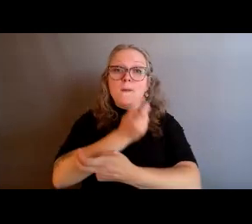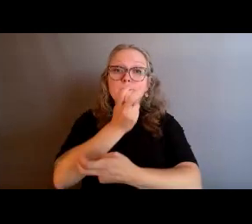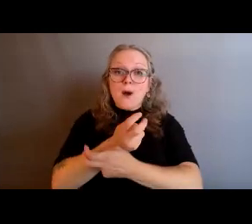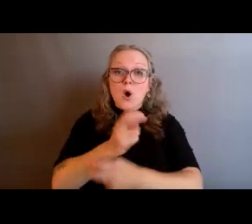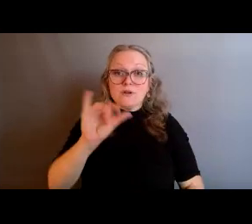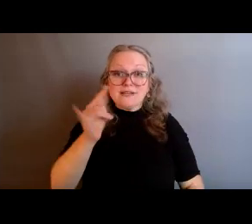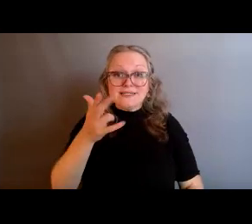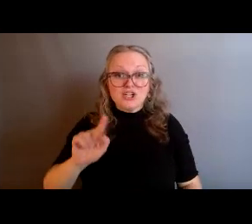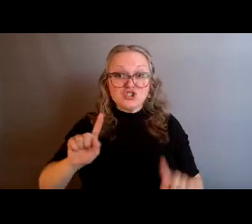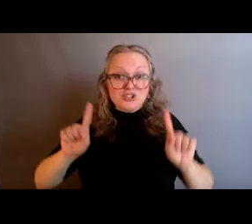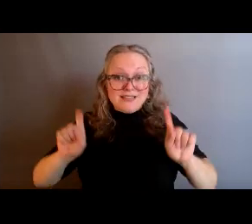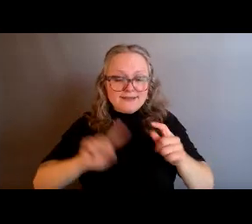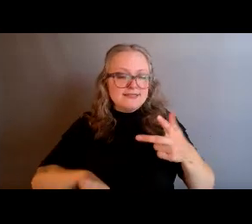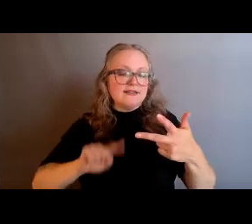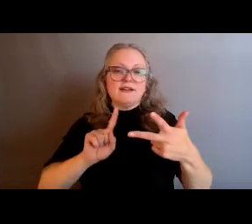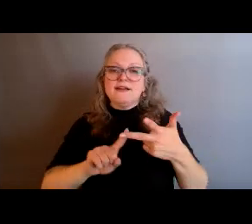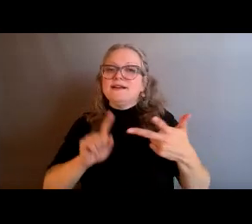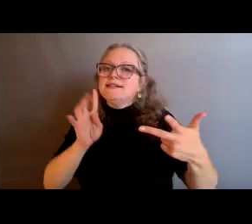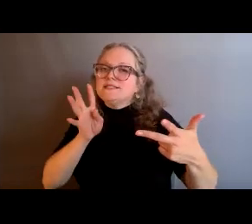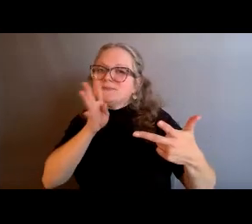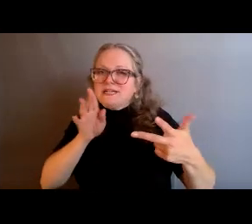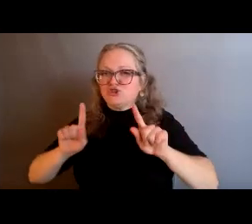and speech testing. Now, do you feel pretty